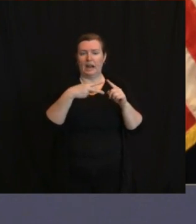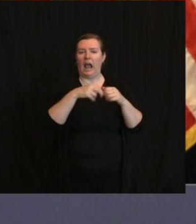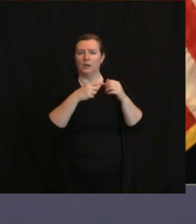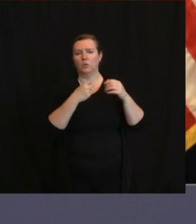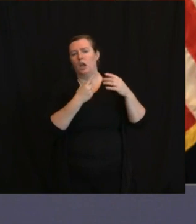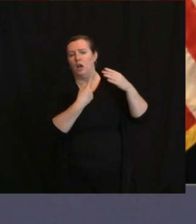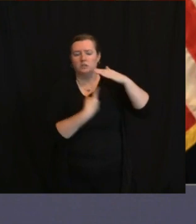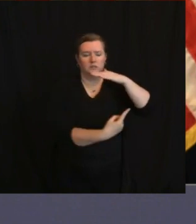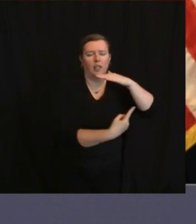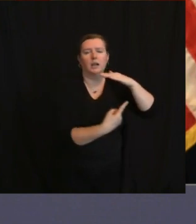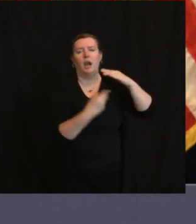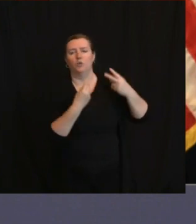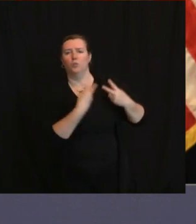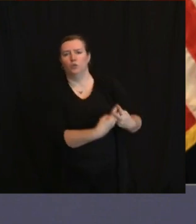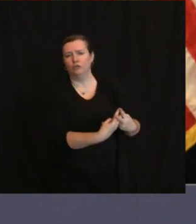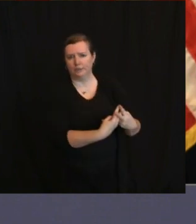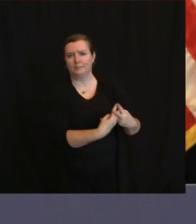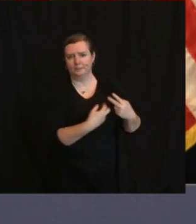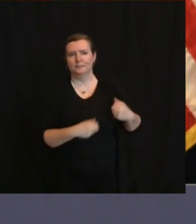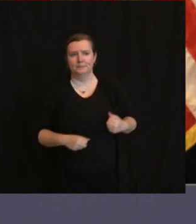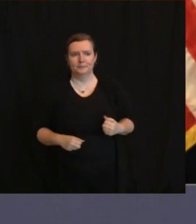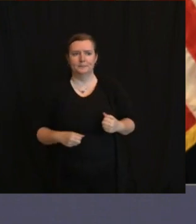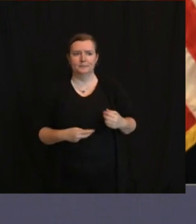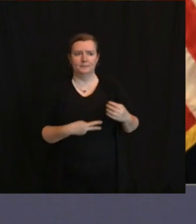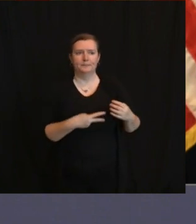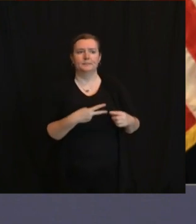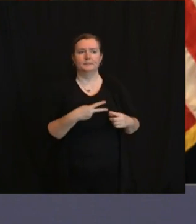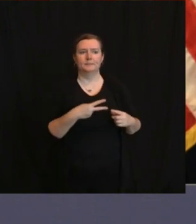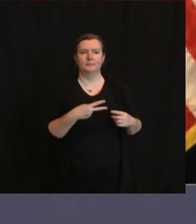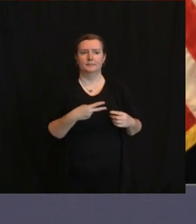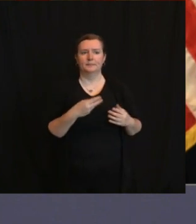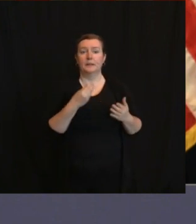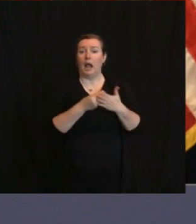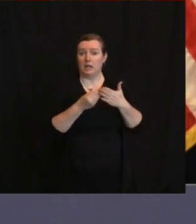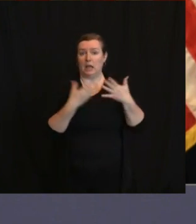PLACE THAT IS SCALED AND RABID